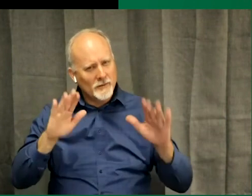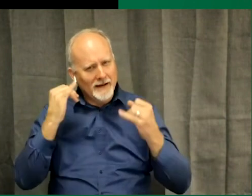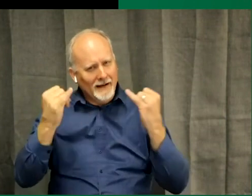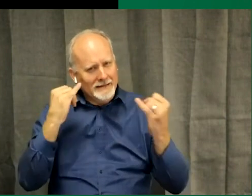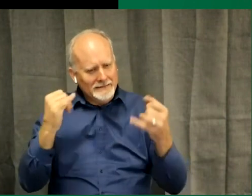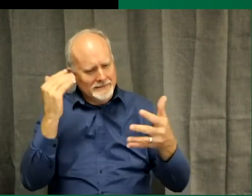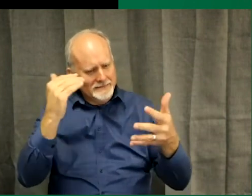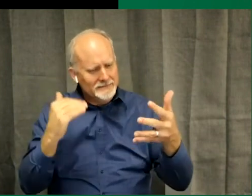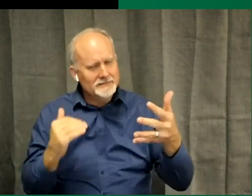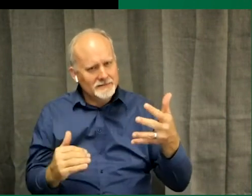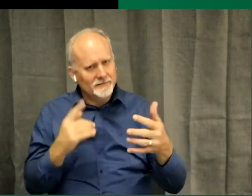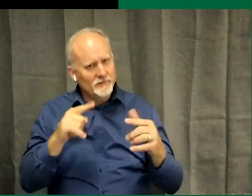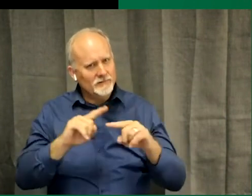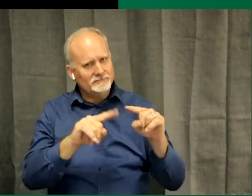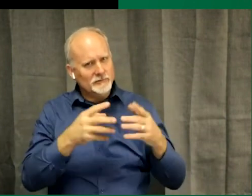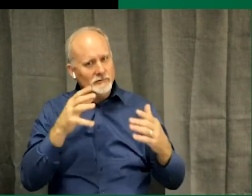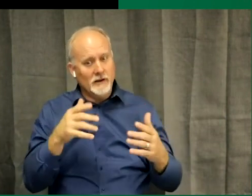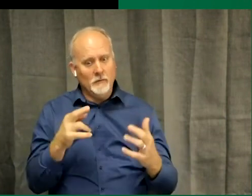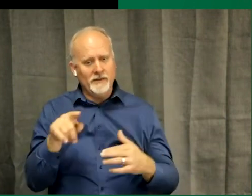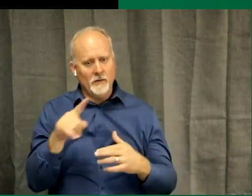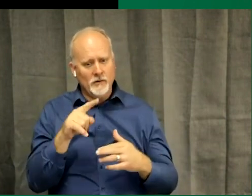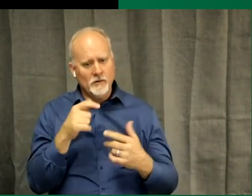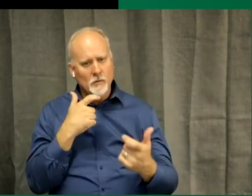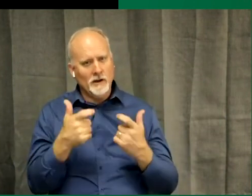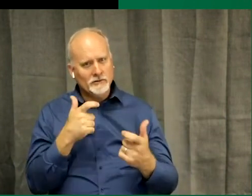students and so i hope they were really kind of just taking notes and taking that all in